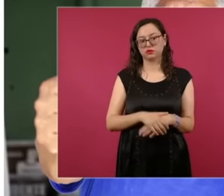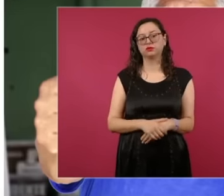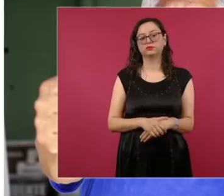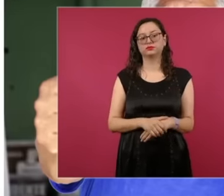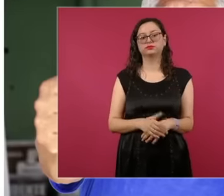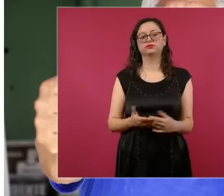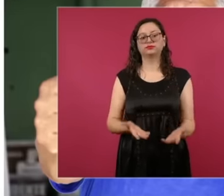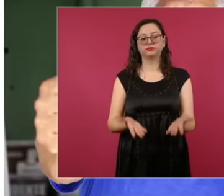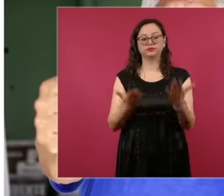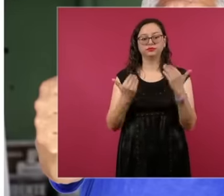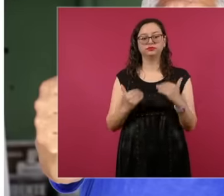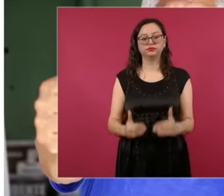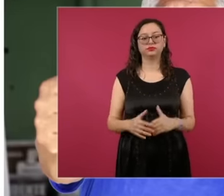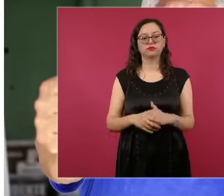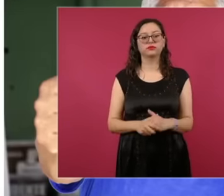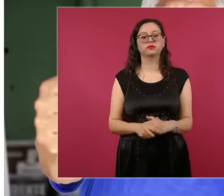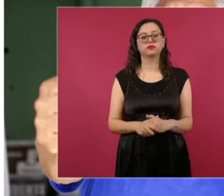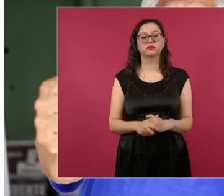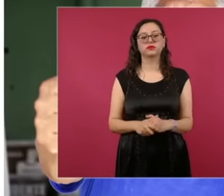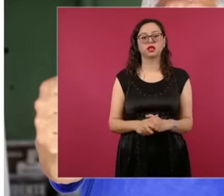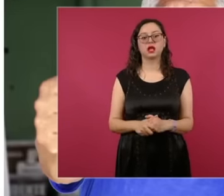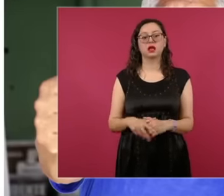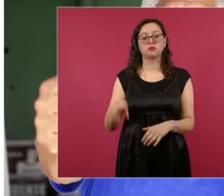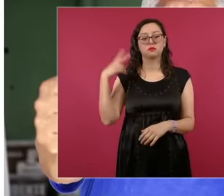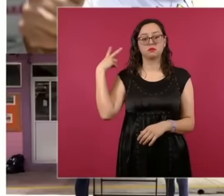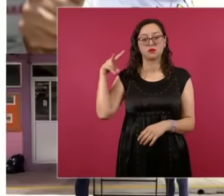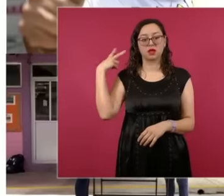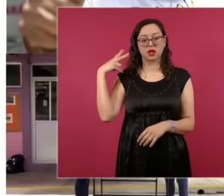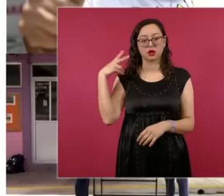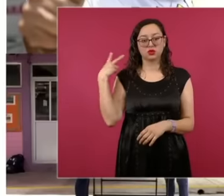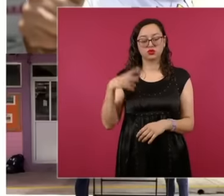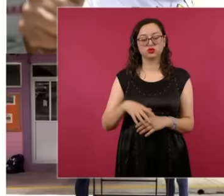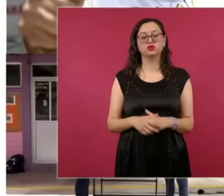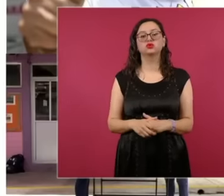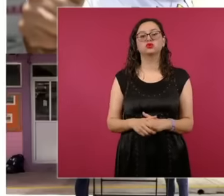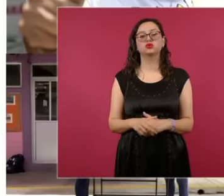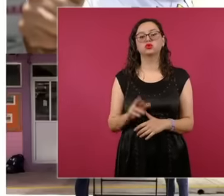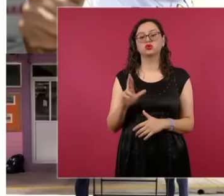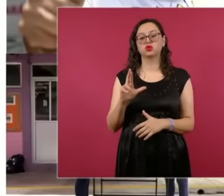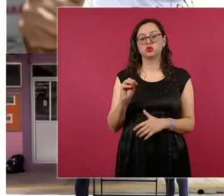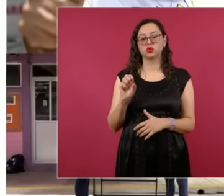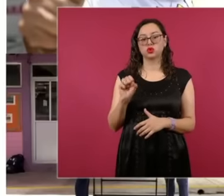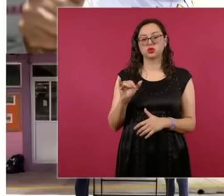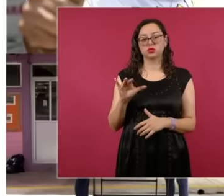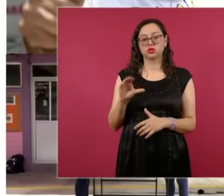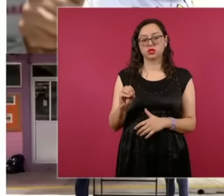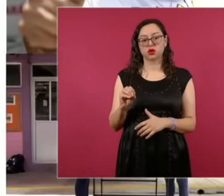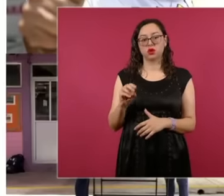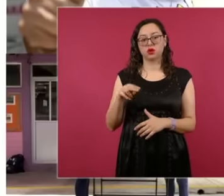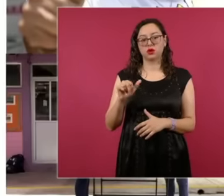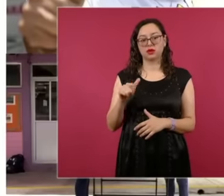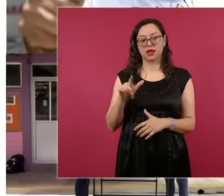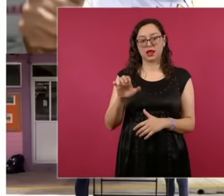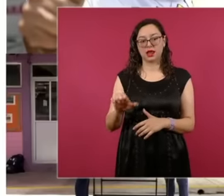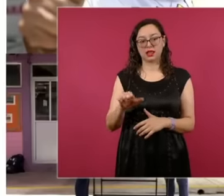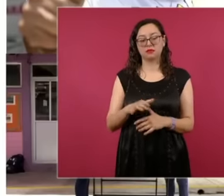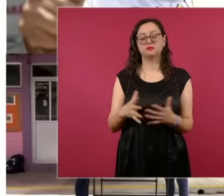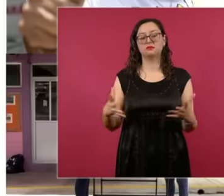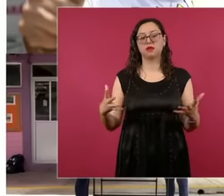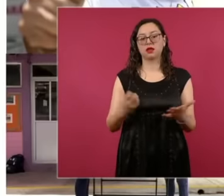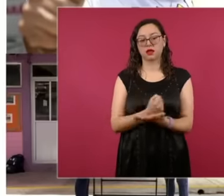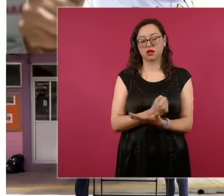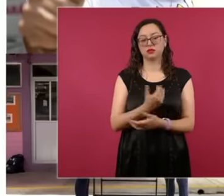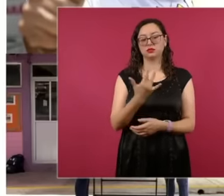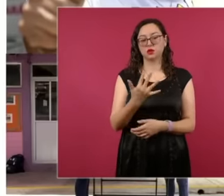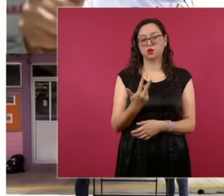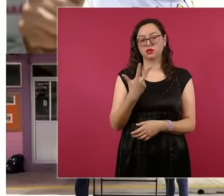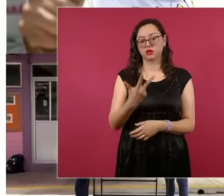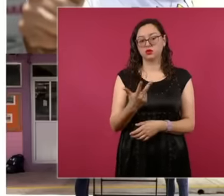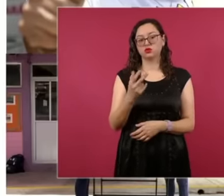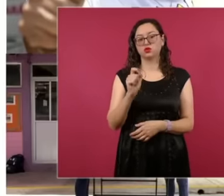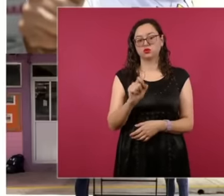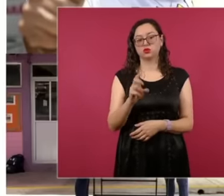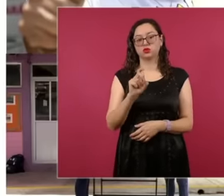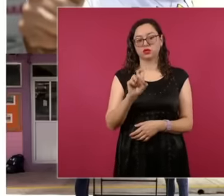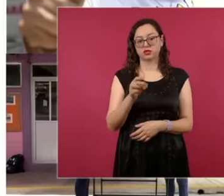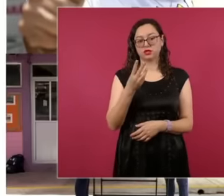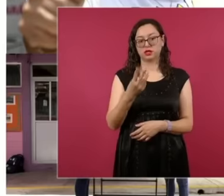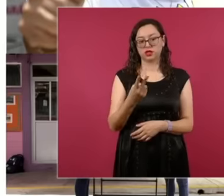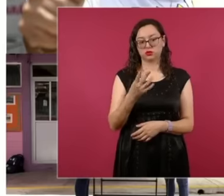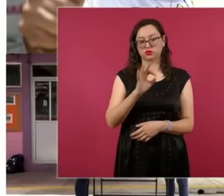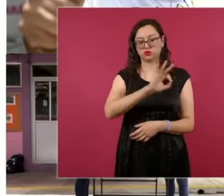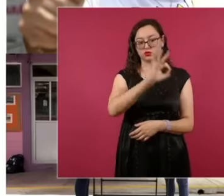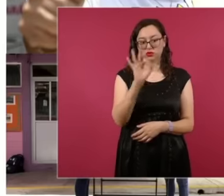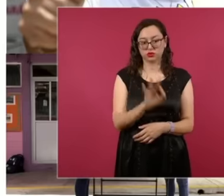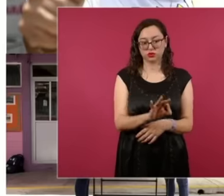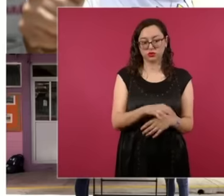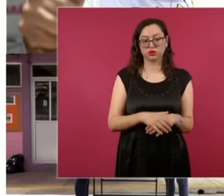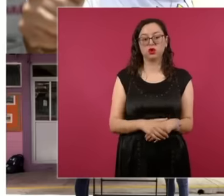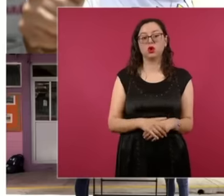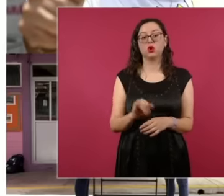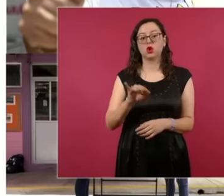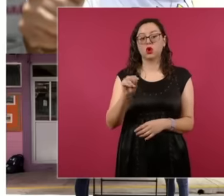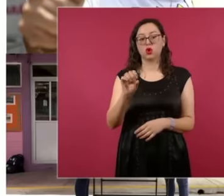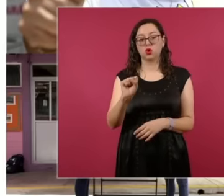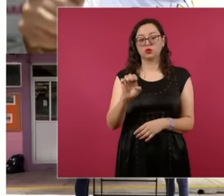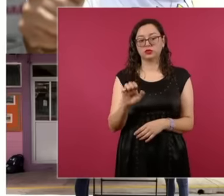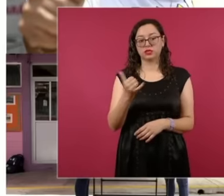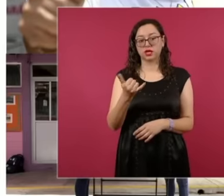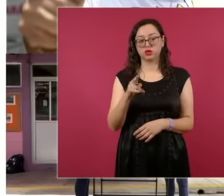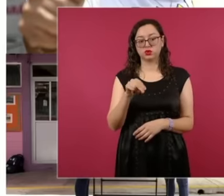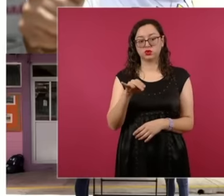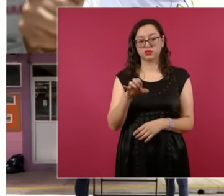Nale for Morena PT Verde with 58.32 for followed by José Yunes of the Pan PRI PRD with 31.98 for and